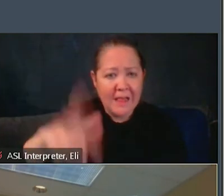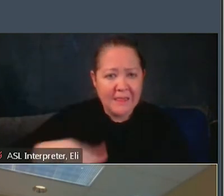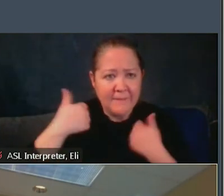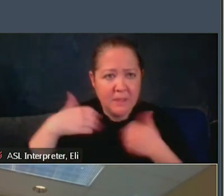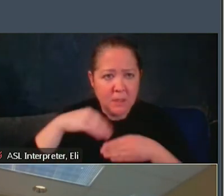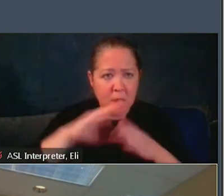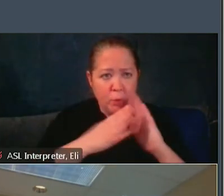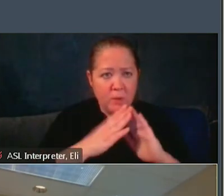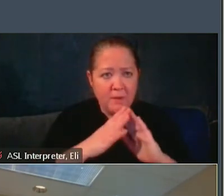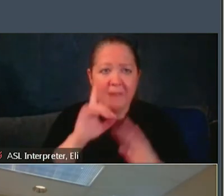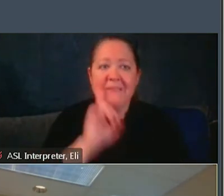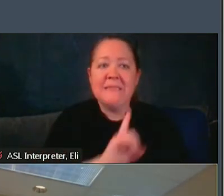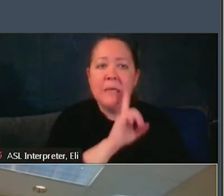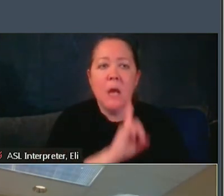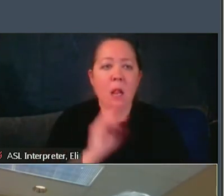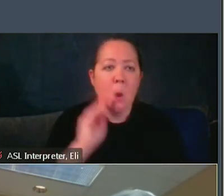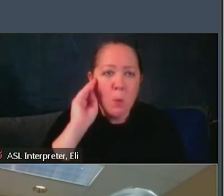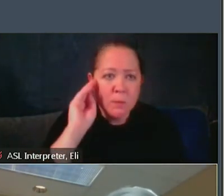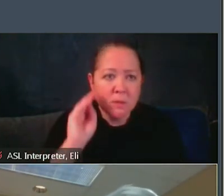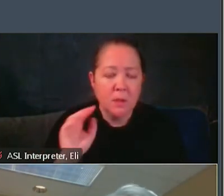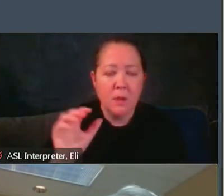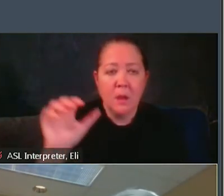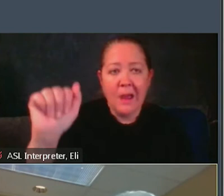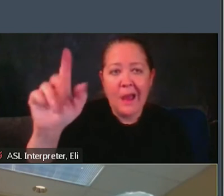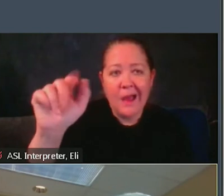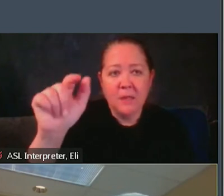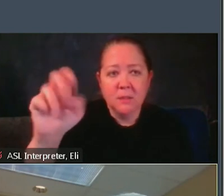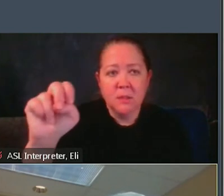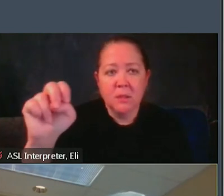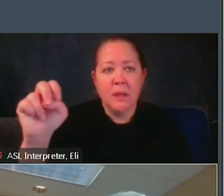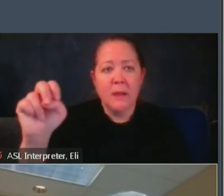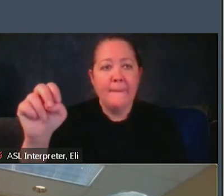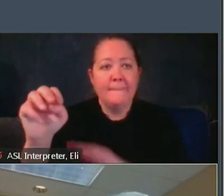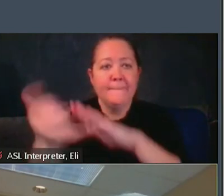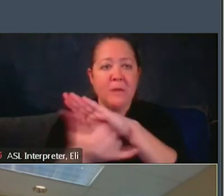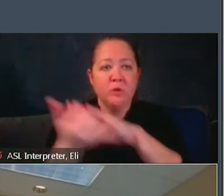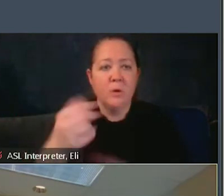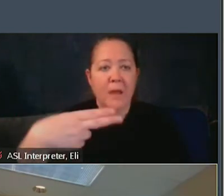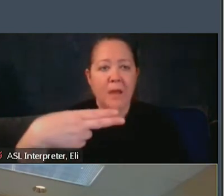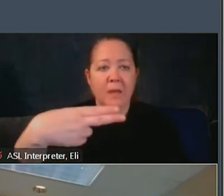the residents of the members of Madison really feel way are in this community.